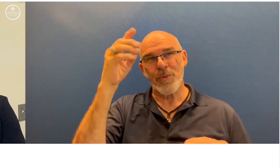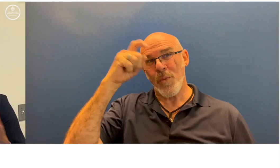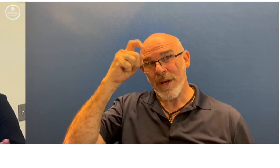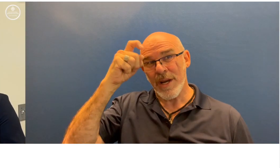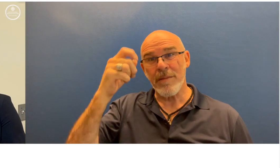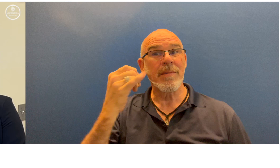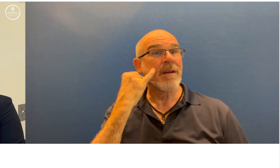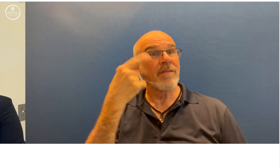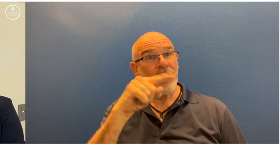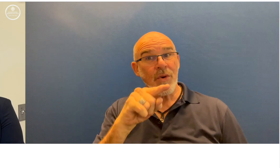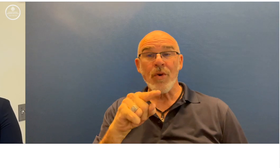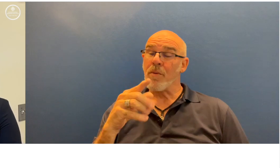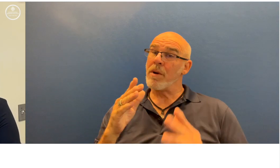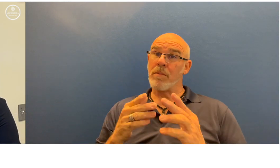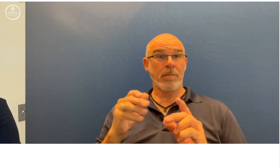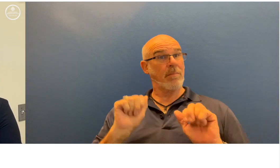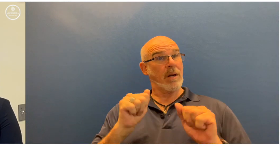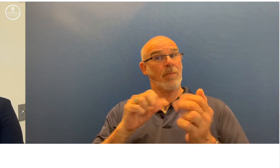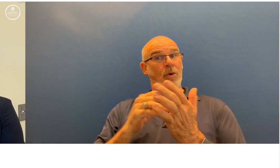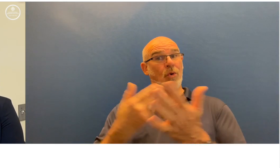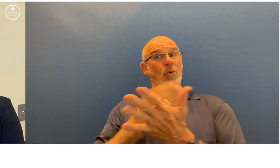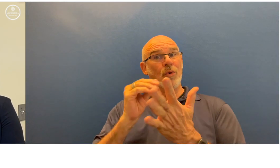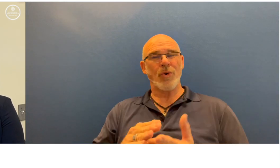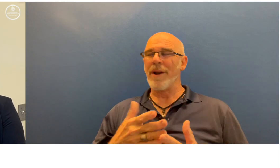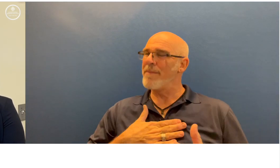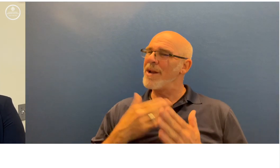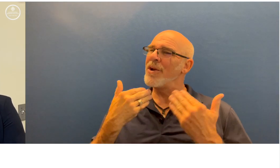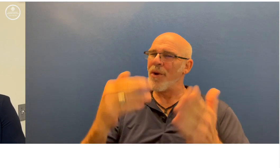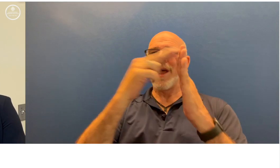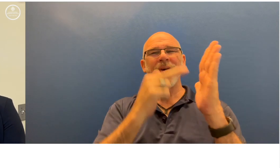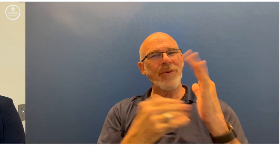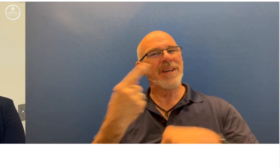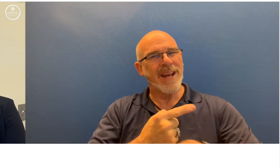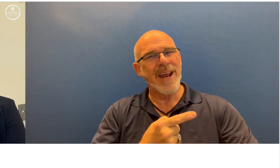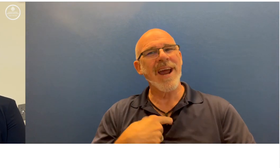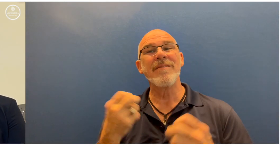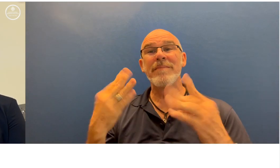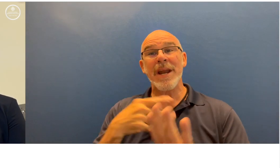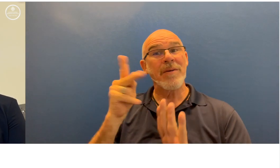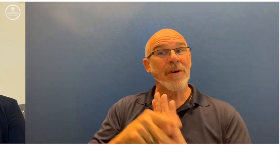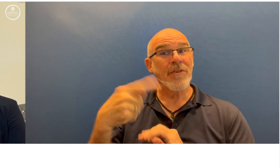If you are a prospective student, don't forget to enroll today. There are plenty of programs for you to connect with.